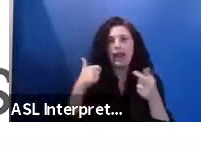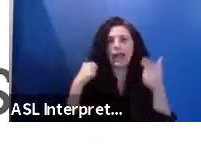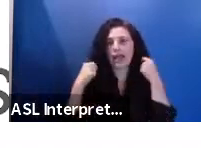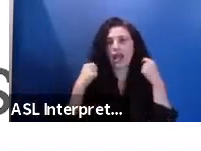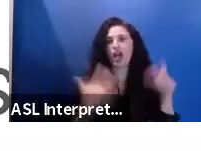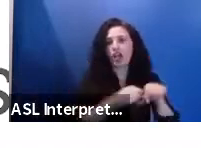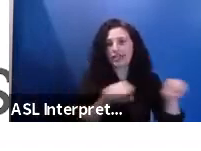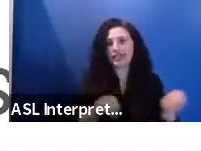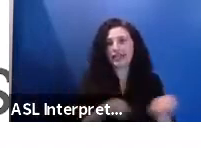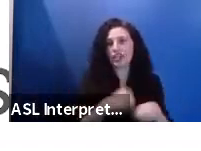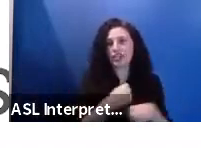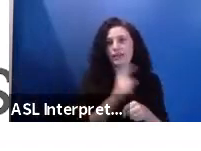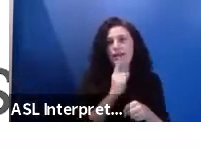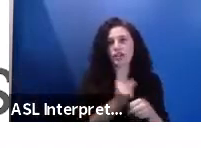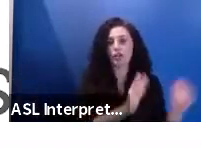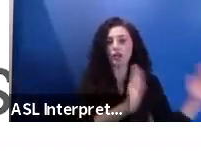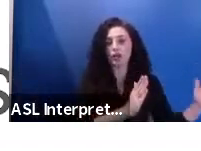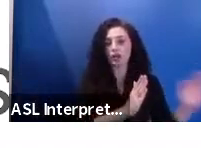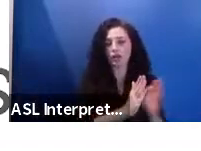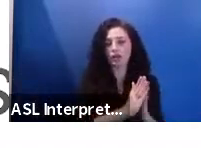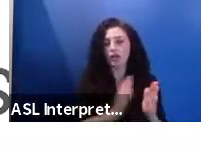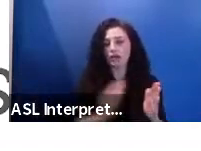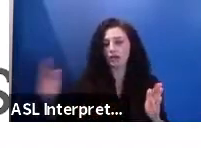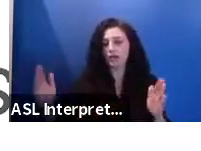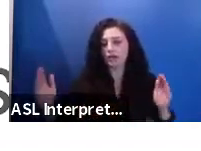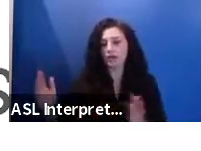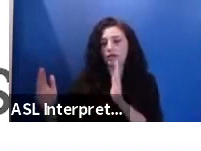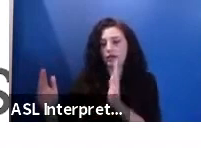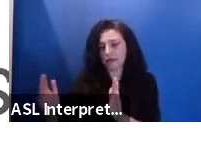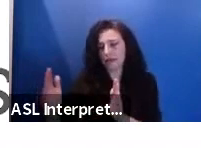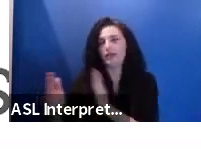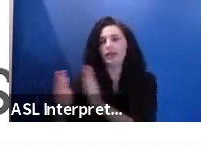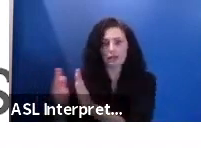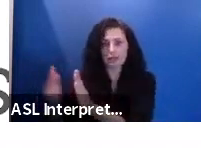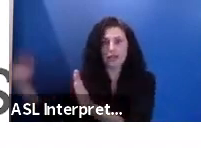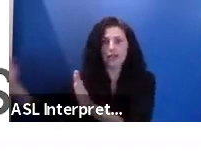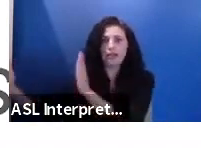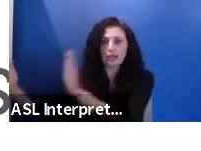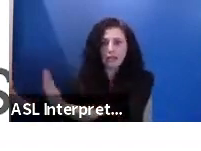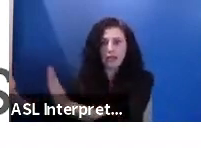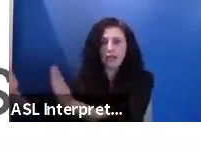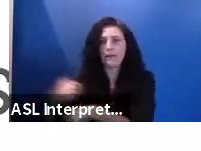being worked on without their PPE. So the physical distancing would be maintained, but obviously the PPE would not be used.